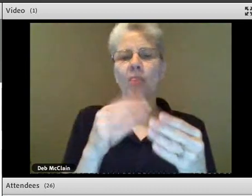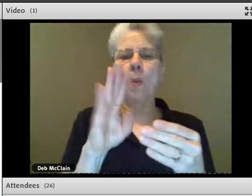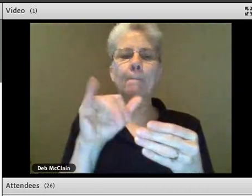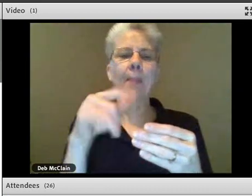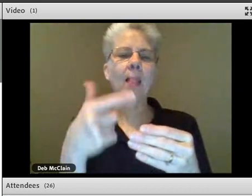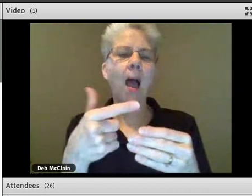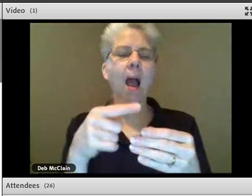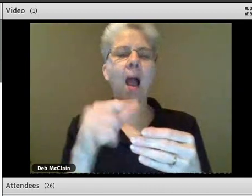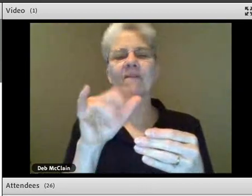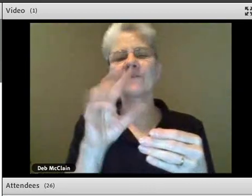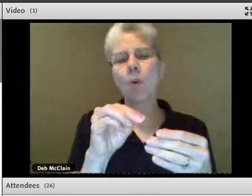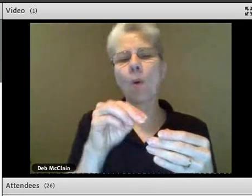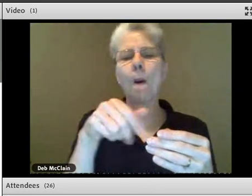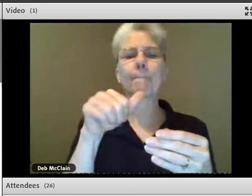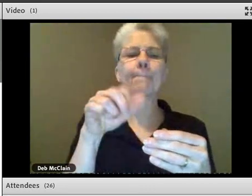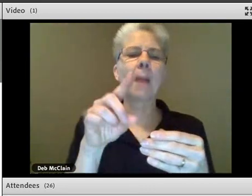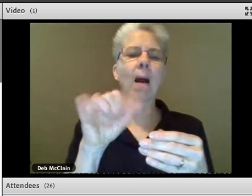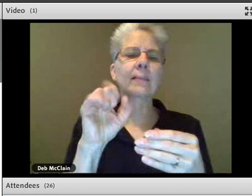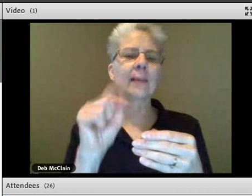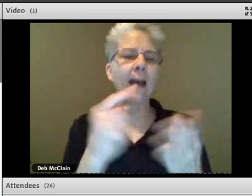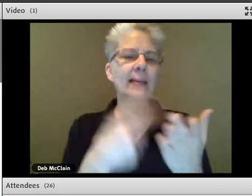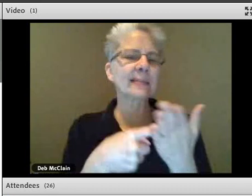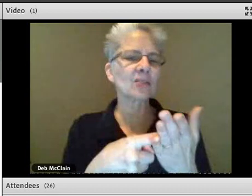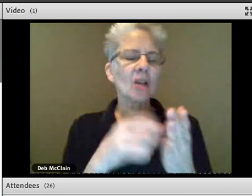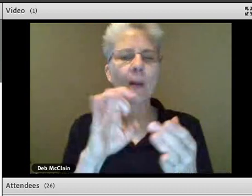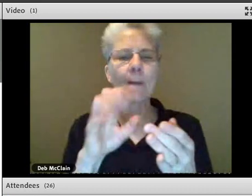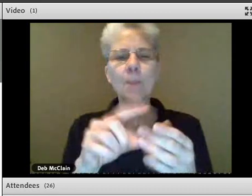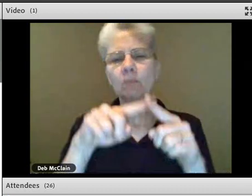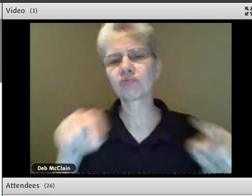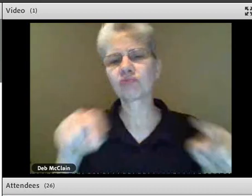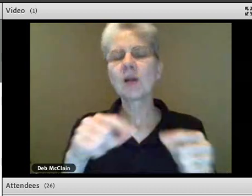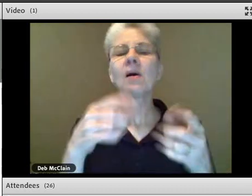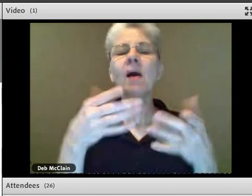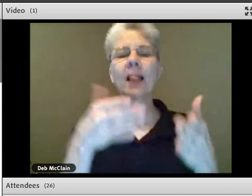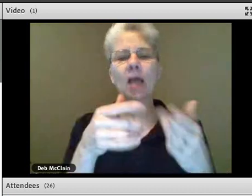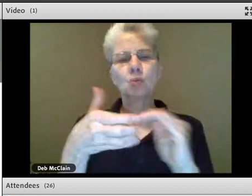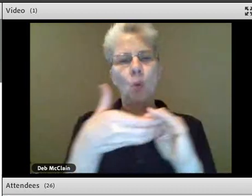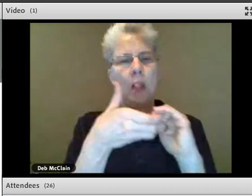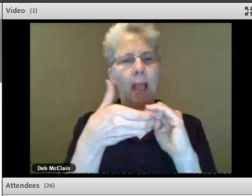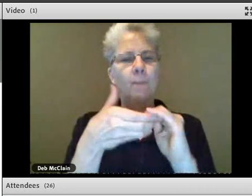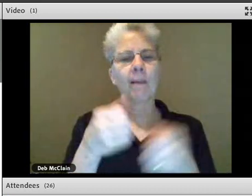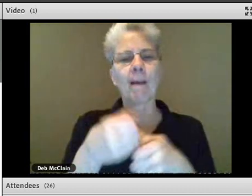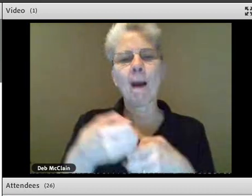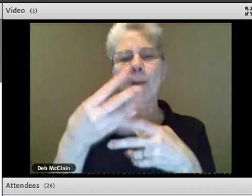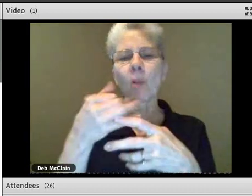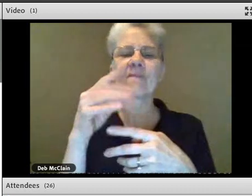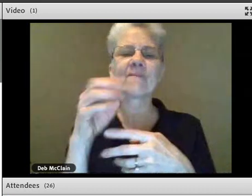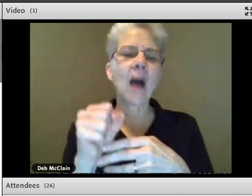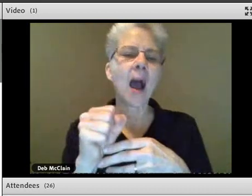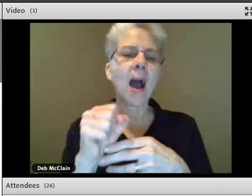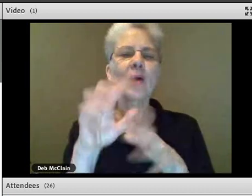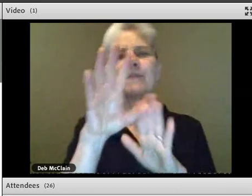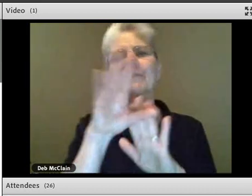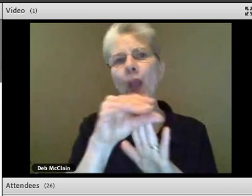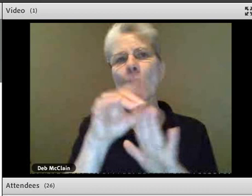podcasts, discussion boards, lots of tools allow you to collaborate. You can upload files. You can upload videos,